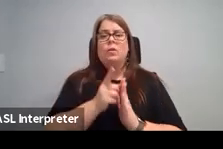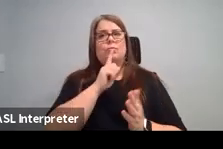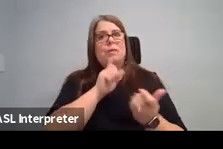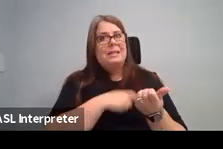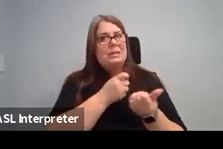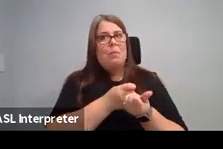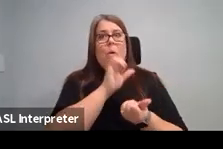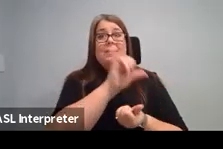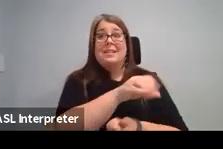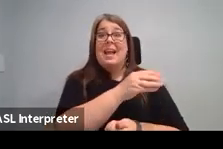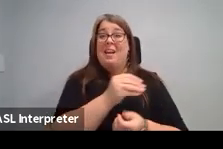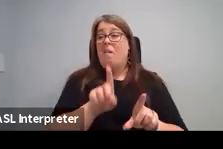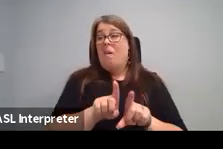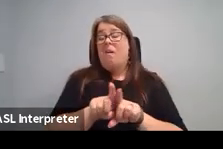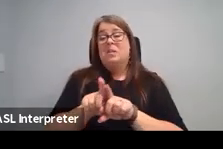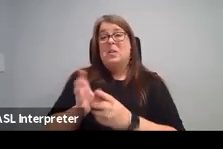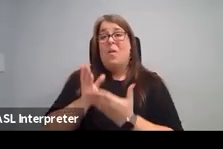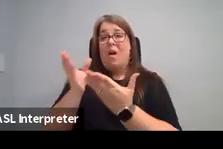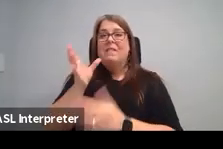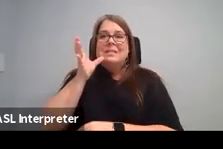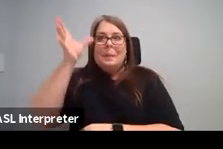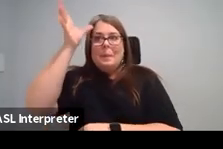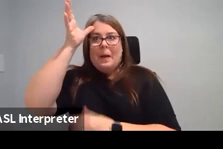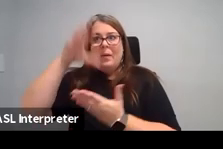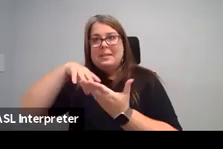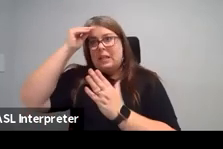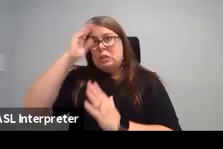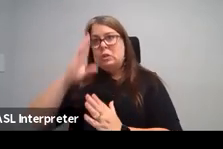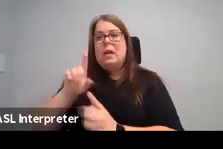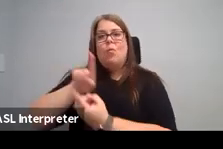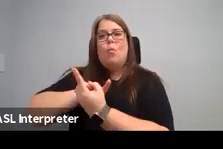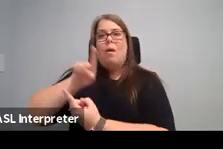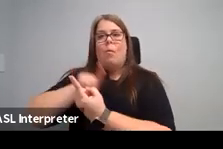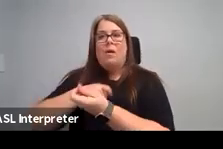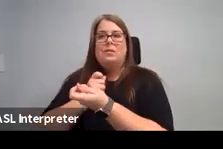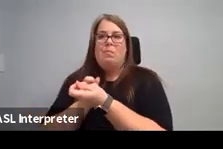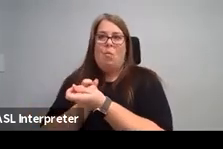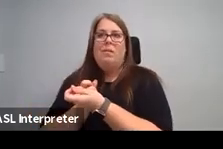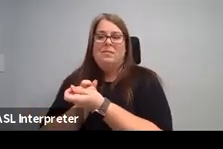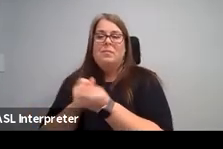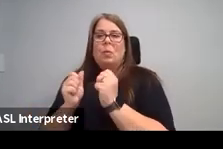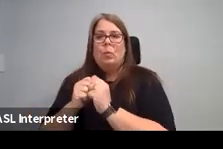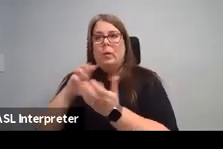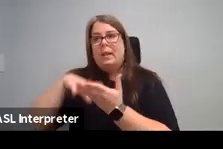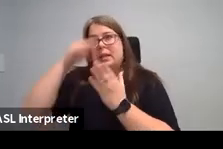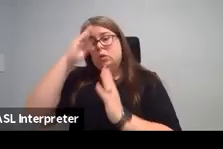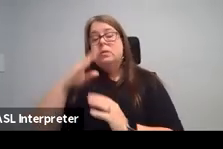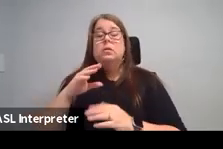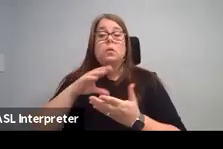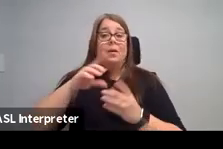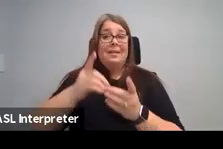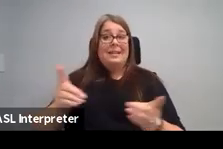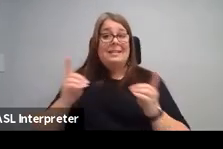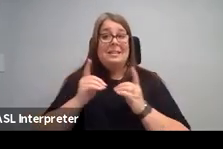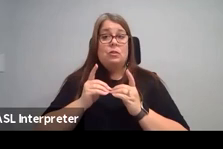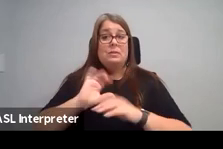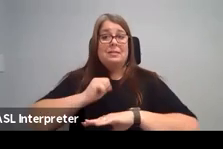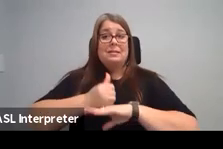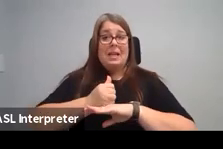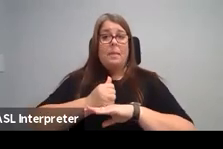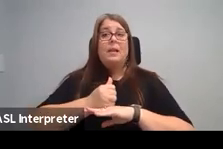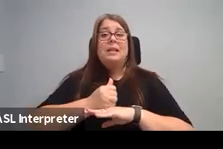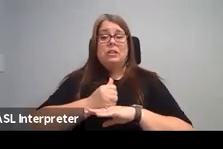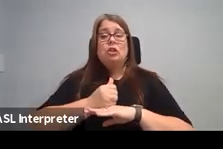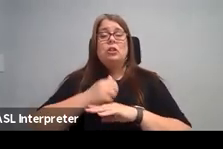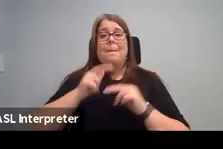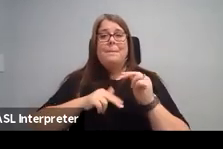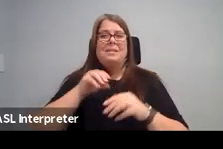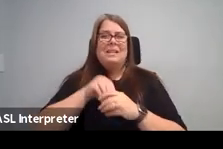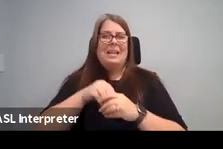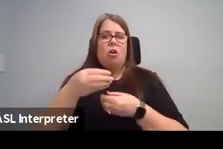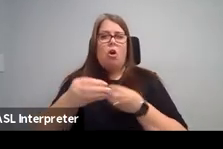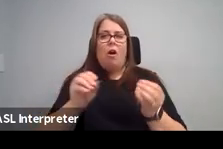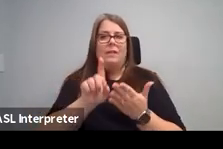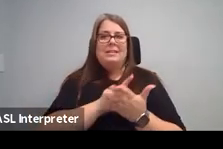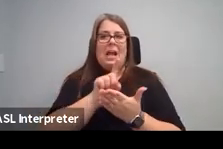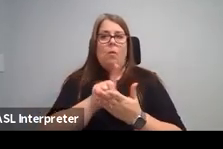Allison Frenzel : To allow for one on one interaction with students. So we're finding that districts that have built in office hours into schedules are able to help facilitate applied learning that way.